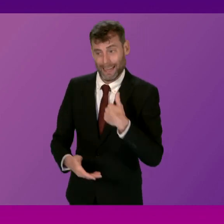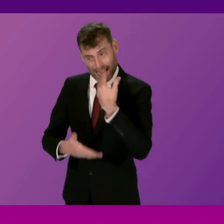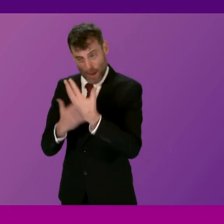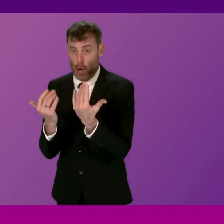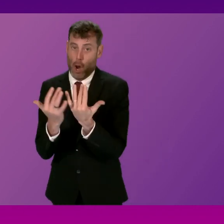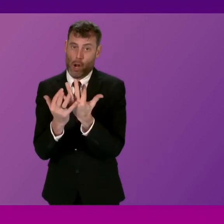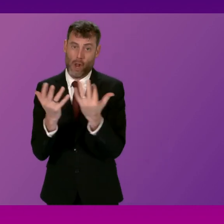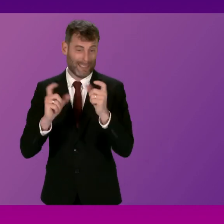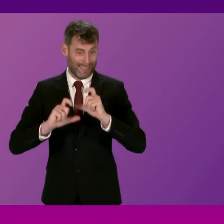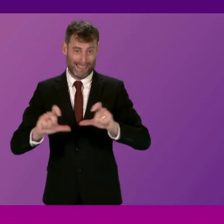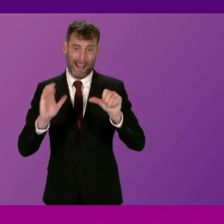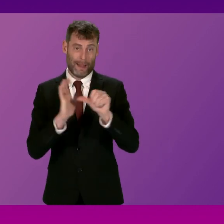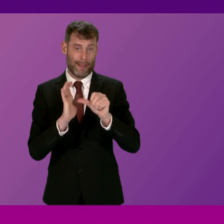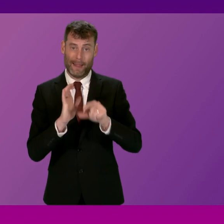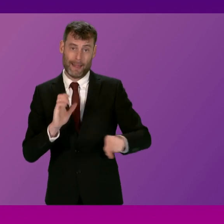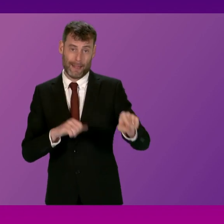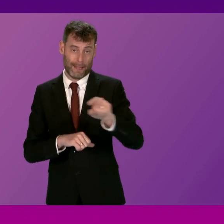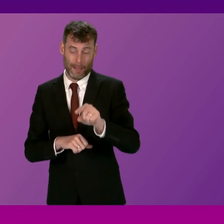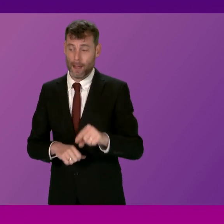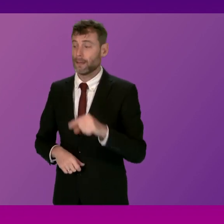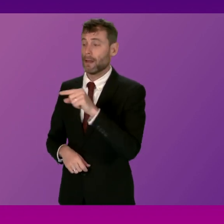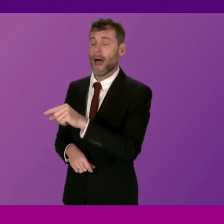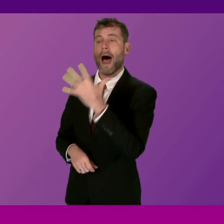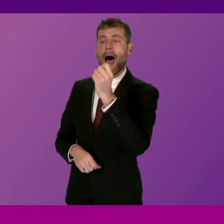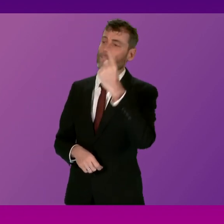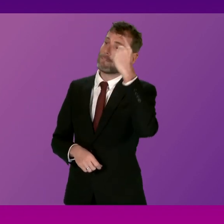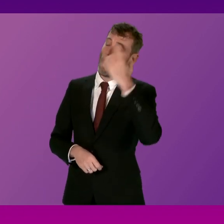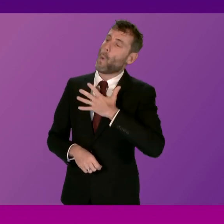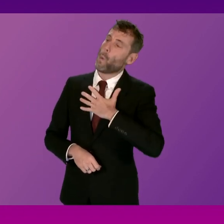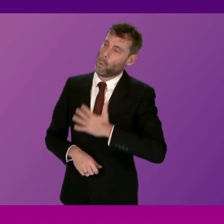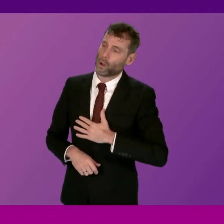“implementation gap between intentions and good laws and policy”.